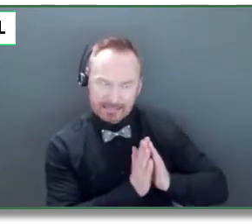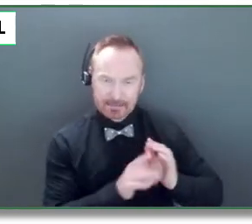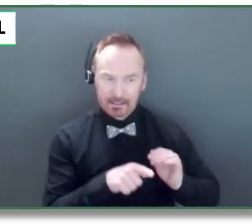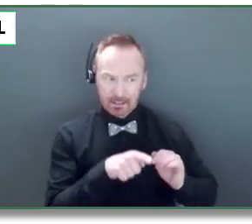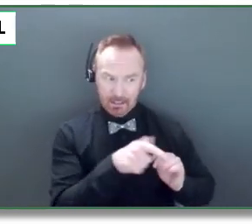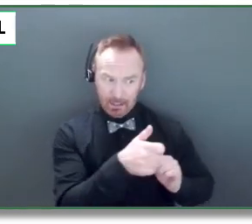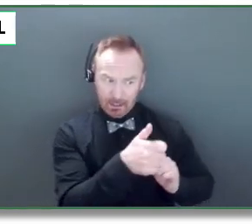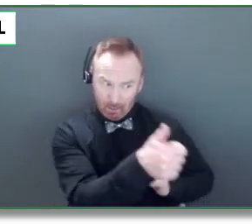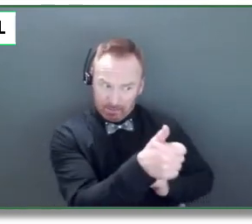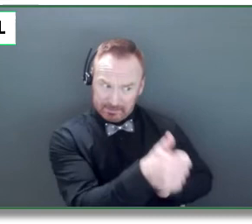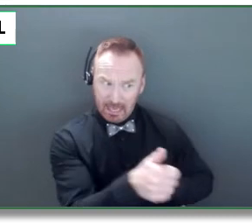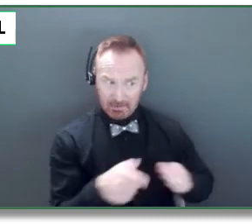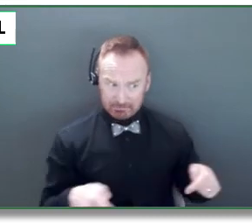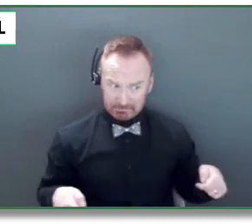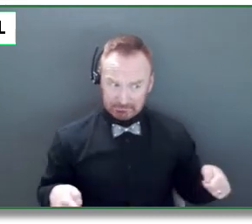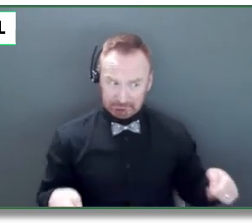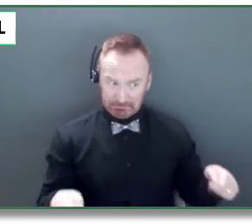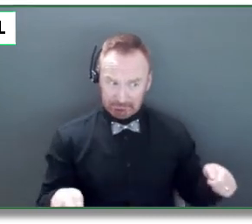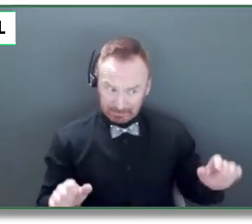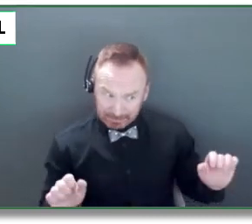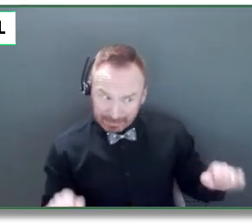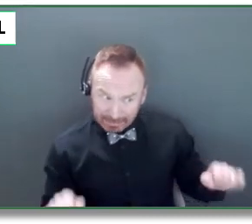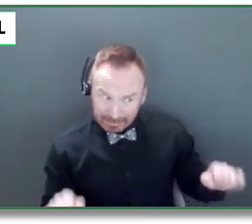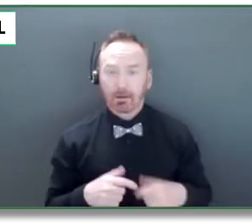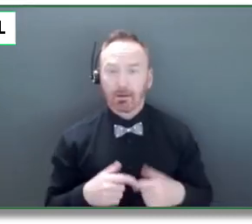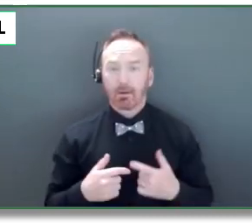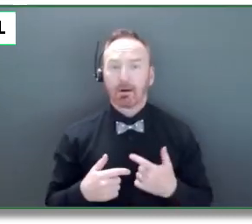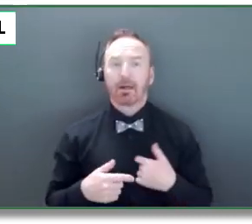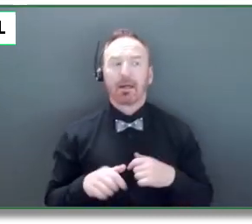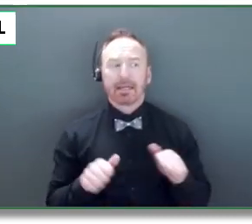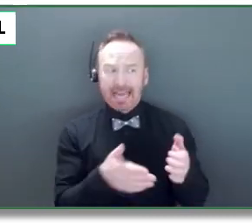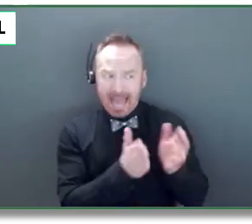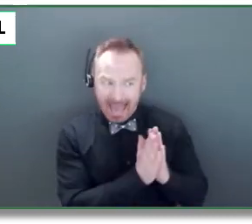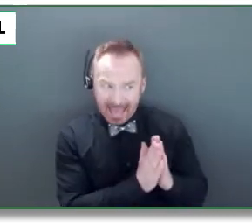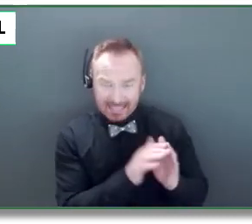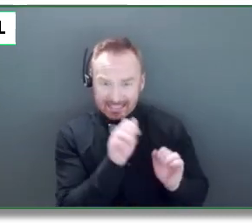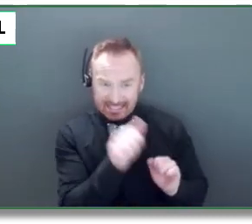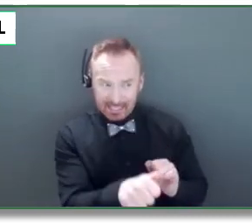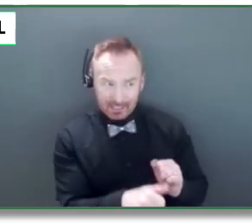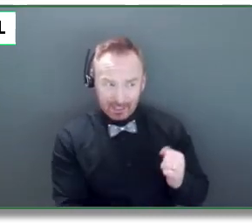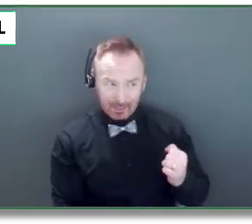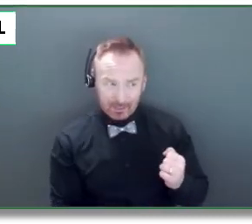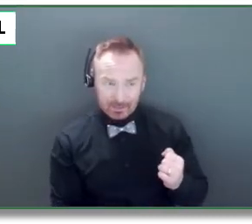can see a little bit or you know. You have to ask those questions. As long as